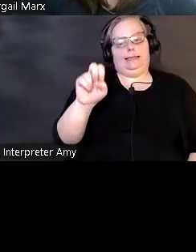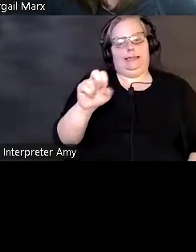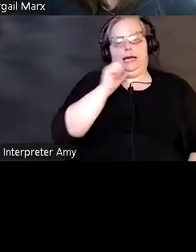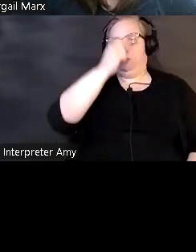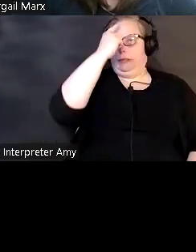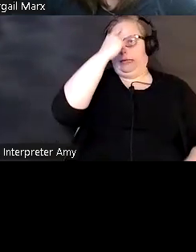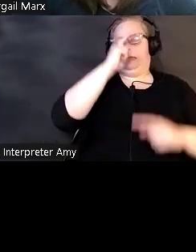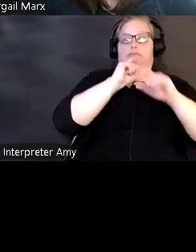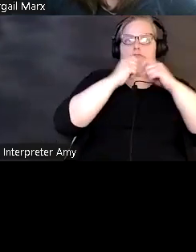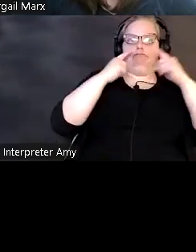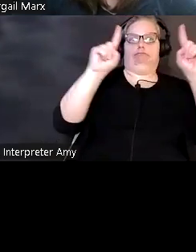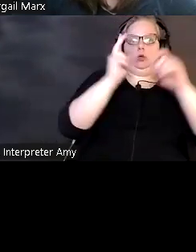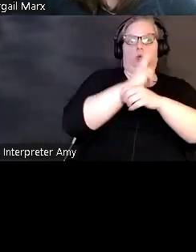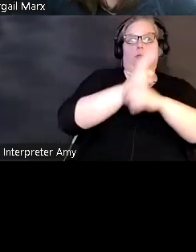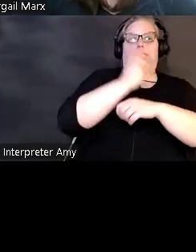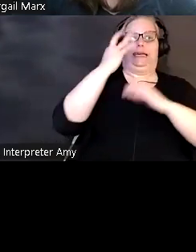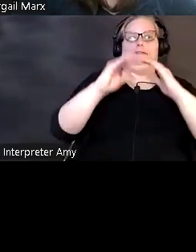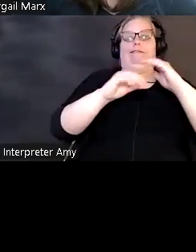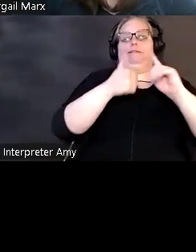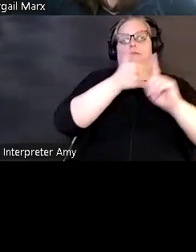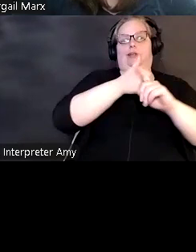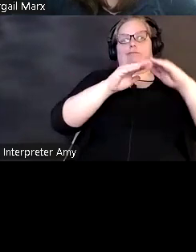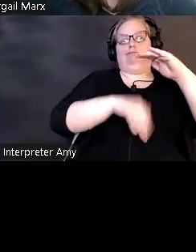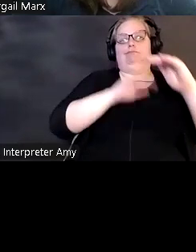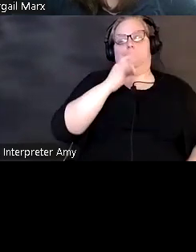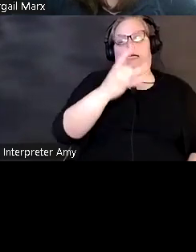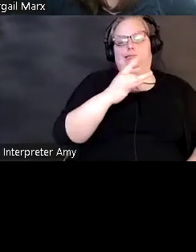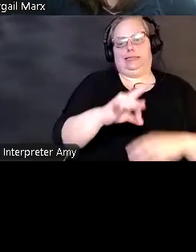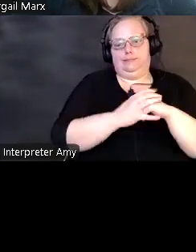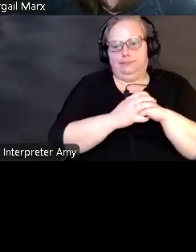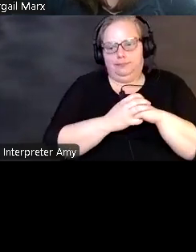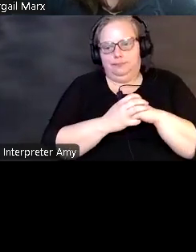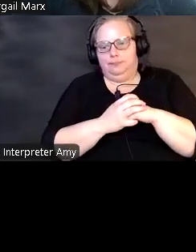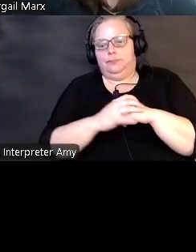usable if you're under 18 years old. >> Jennifer: I attended a session at the